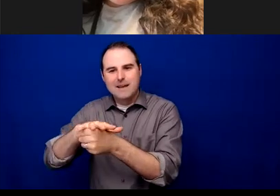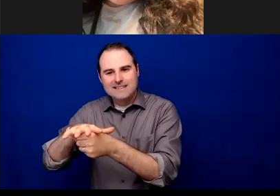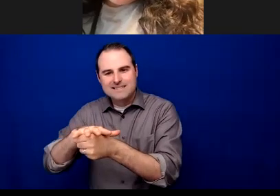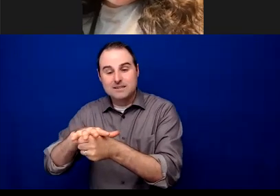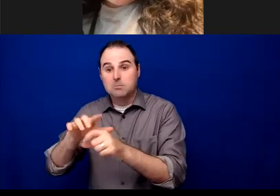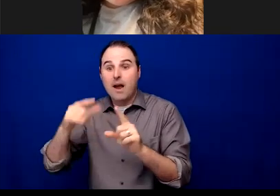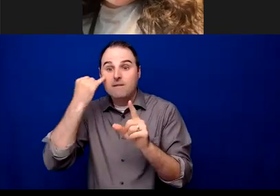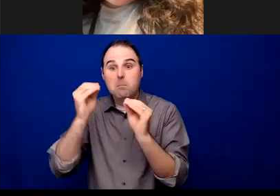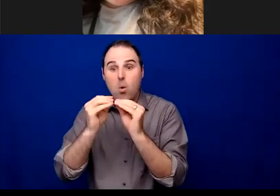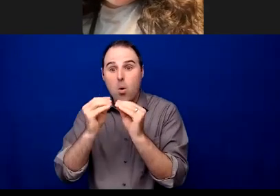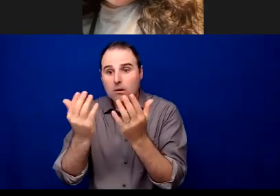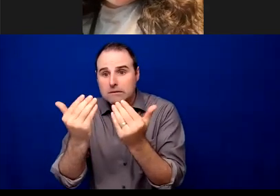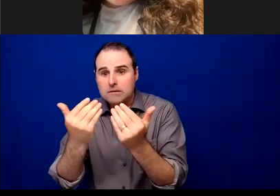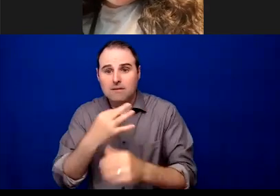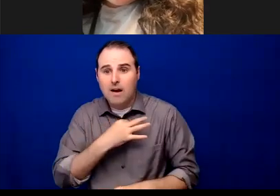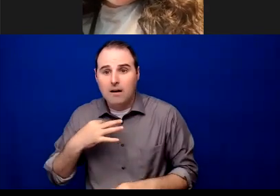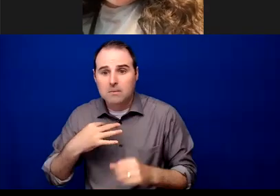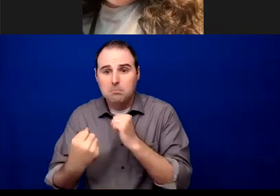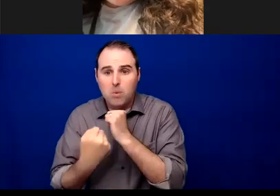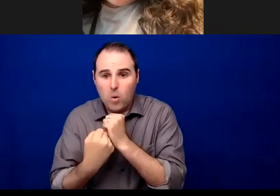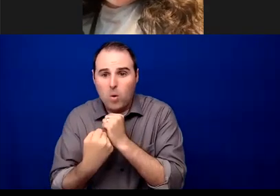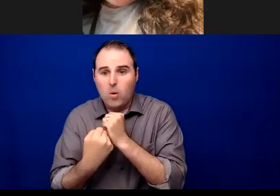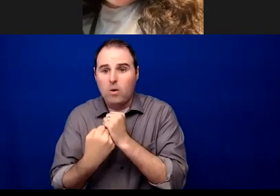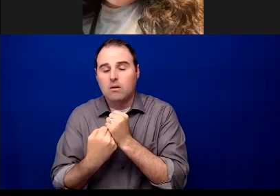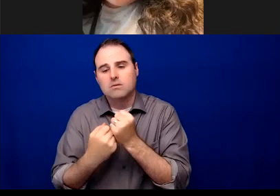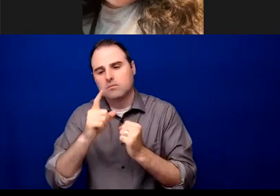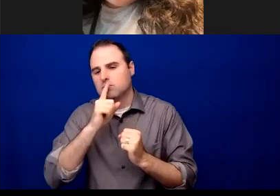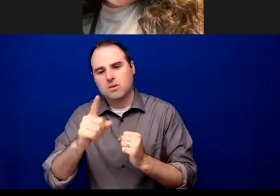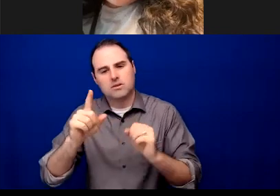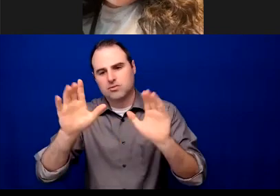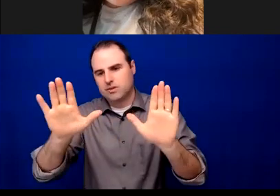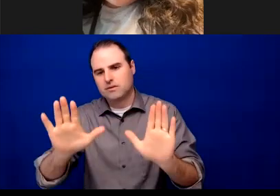and or staff that are here would be would be really great because, you know,